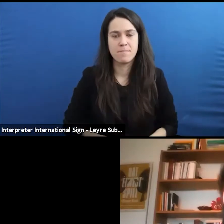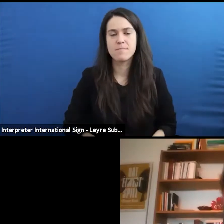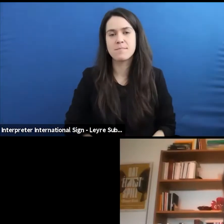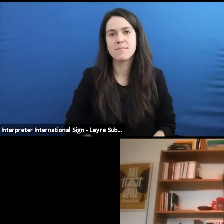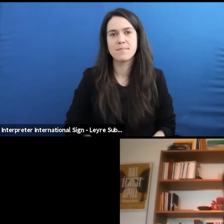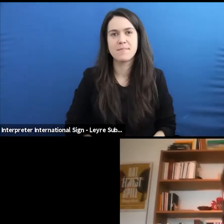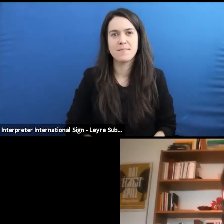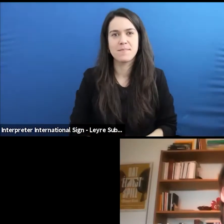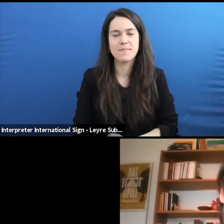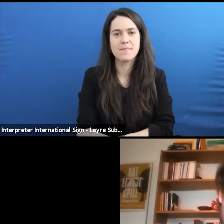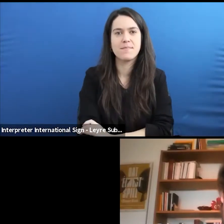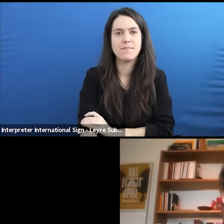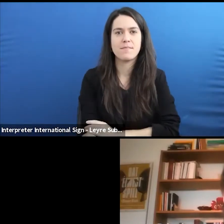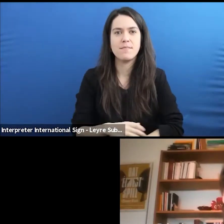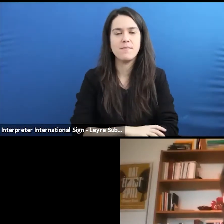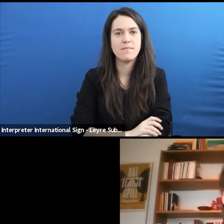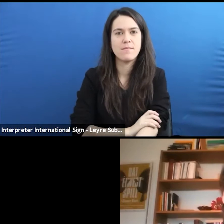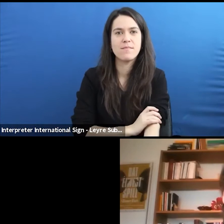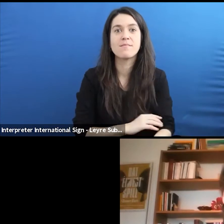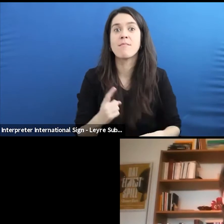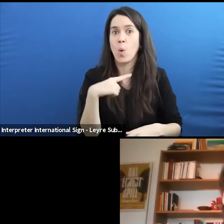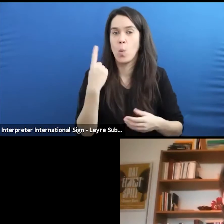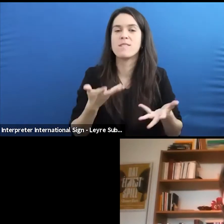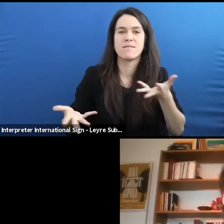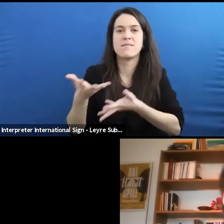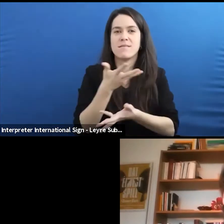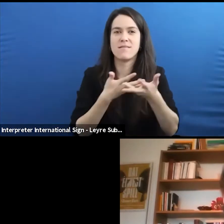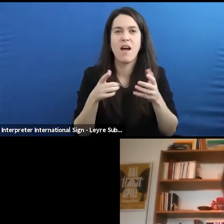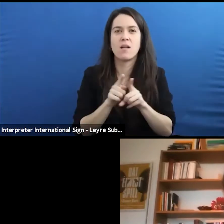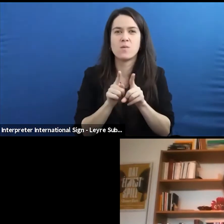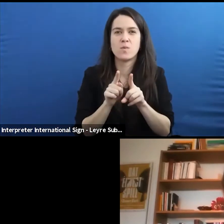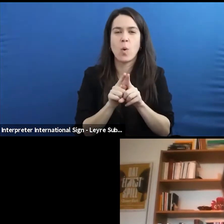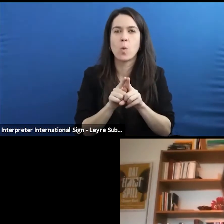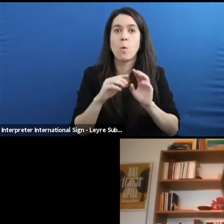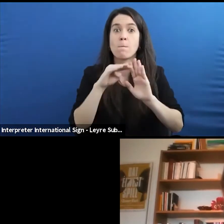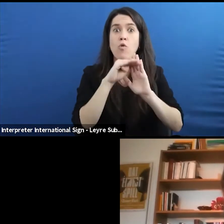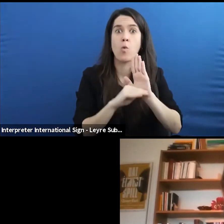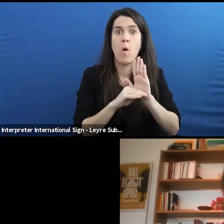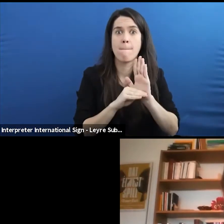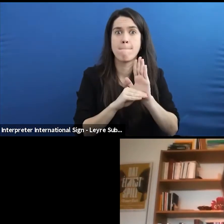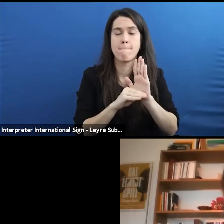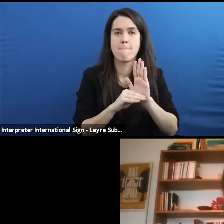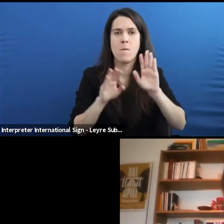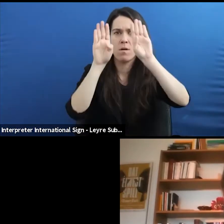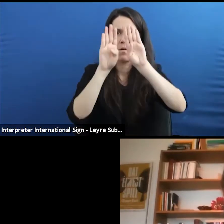have discussed the founding programmes for the sector and how cultural policy can contribute to a